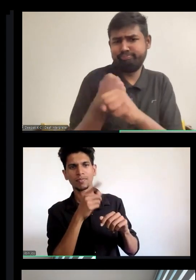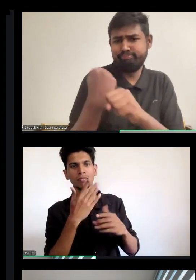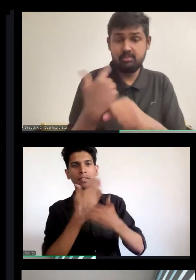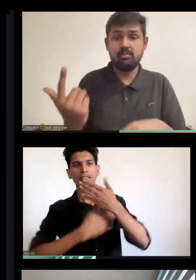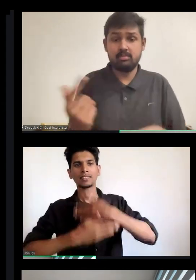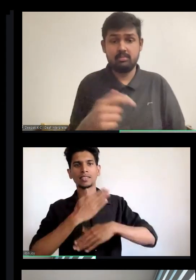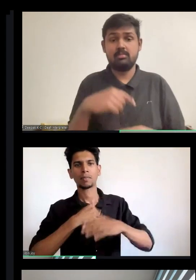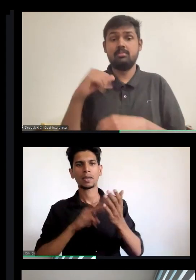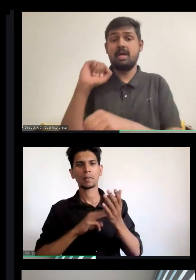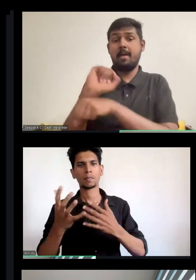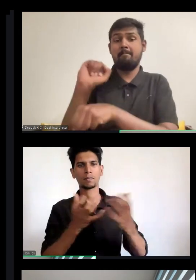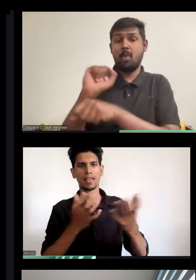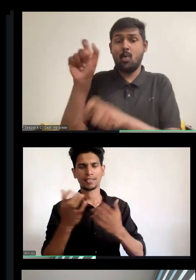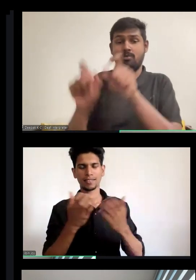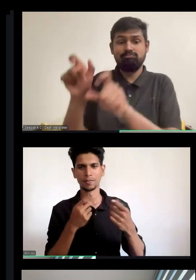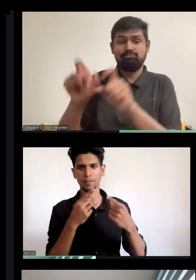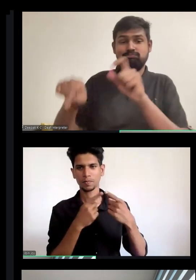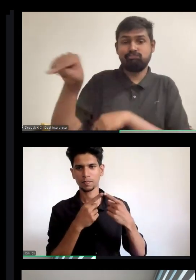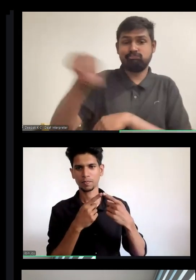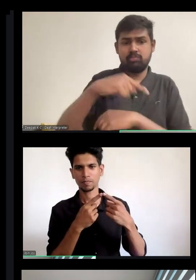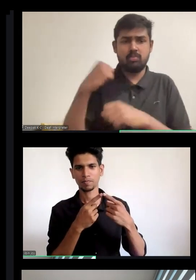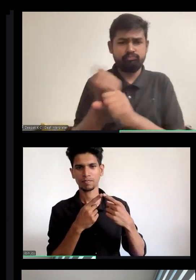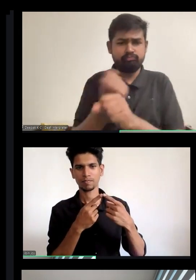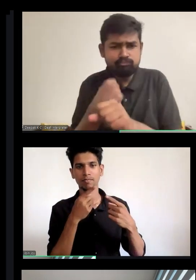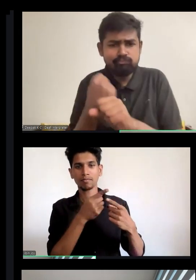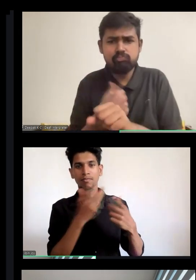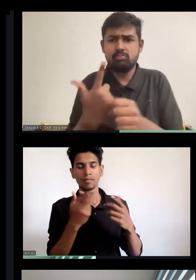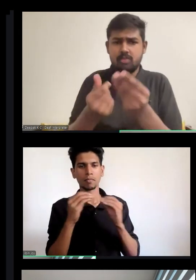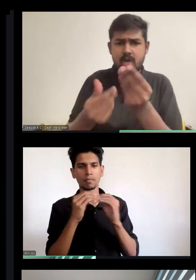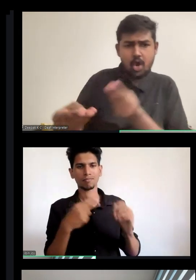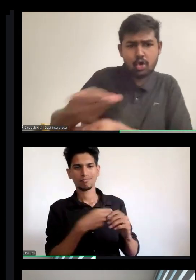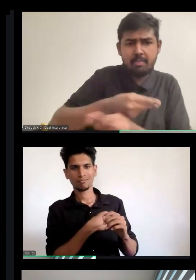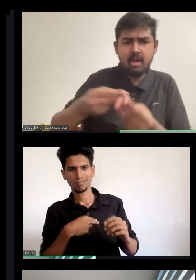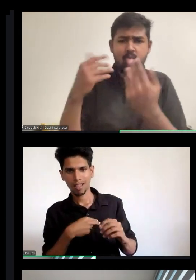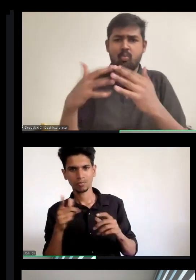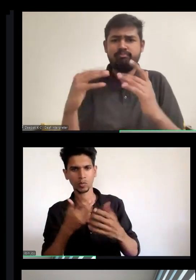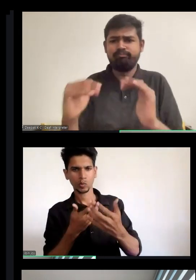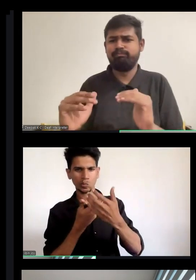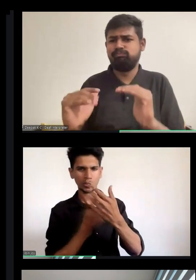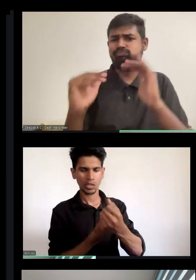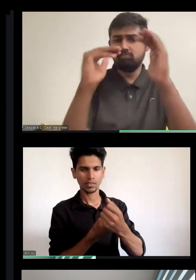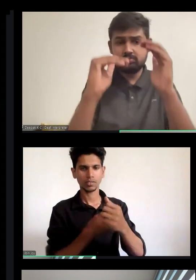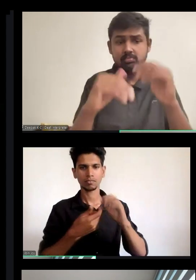It strengthens brand trust and consumer loyalty. It drives inclusion across products.